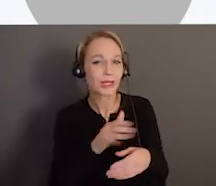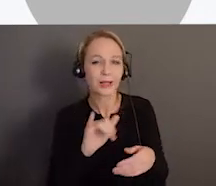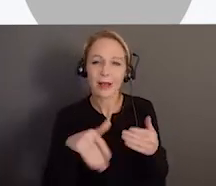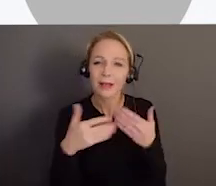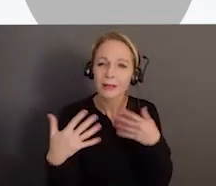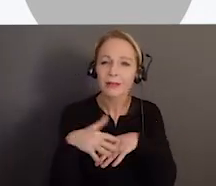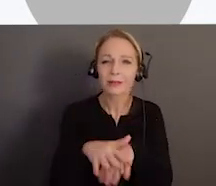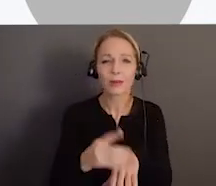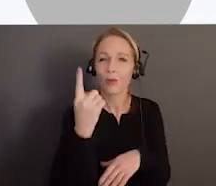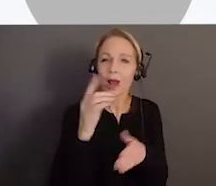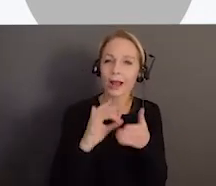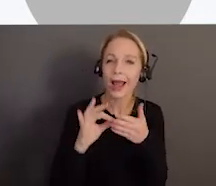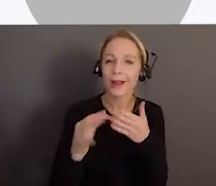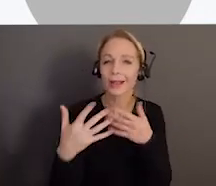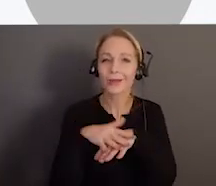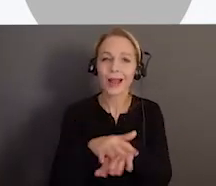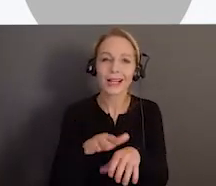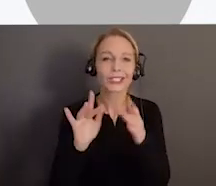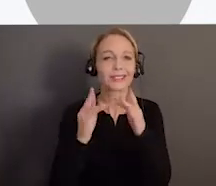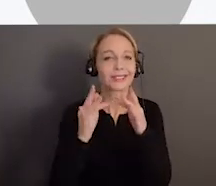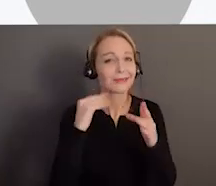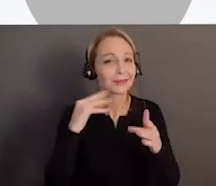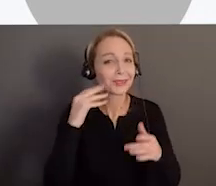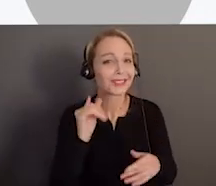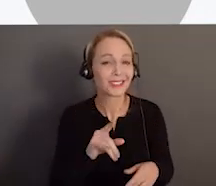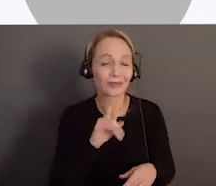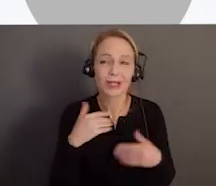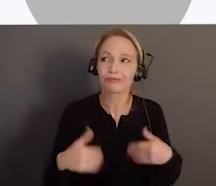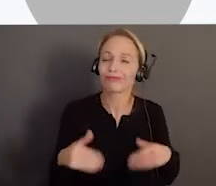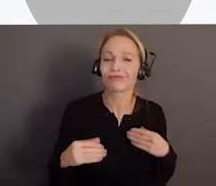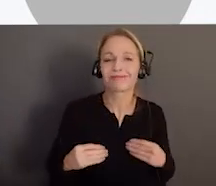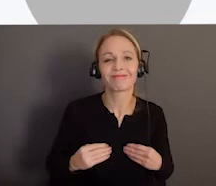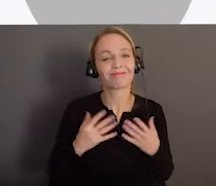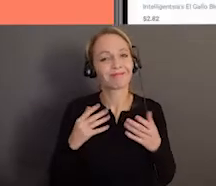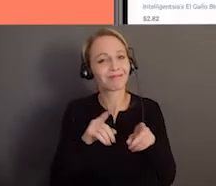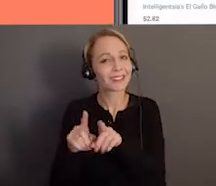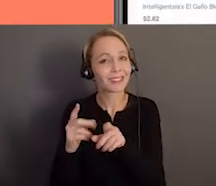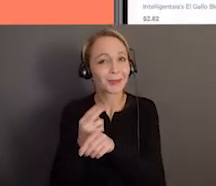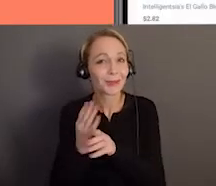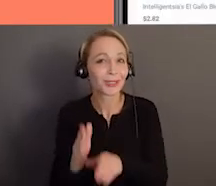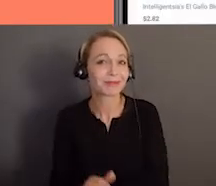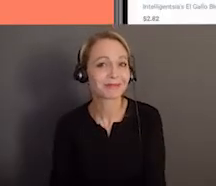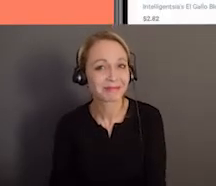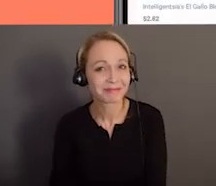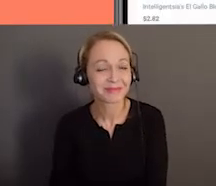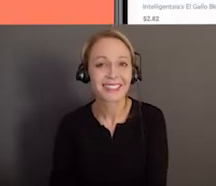THESE ARE SEAMLESS DIGITAL EXPERIENCES THAT ARE DELIGHTFUL AS A CONSUMER.